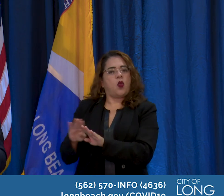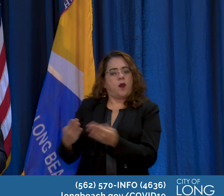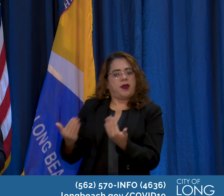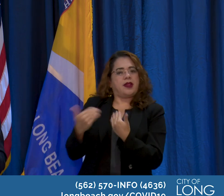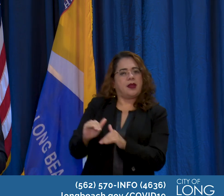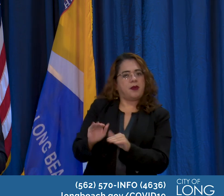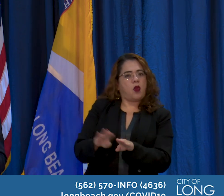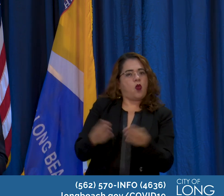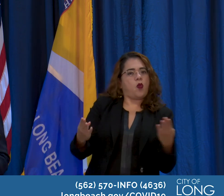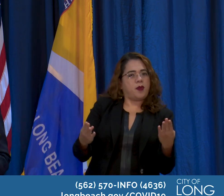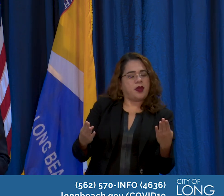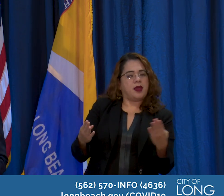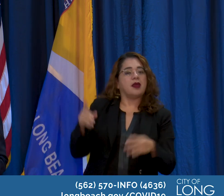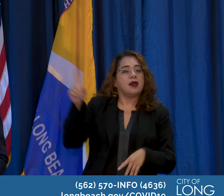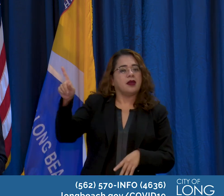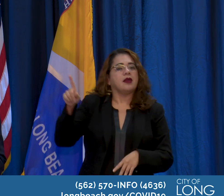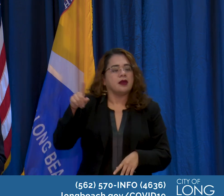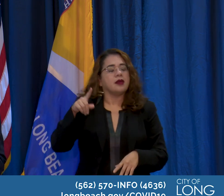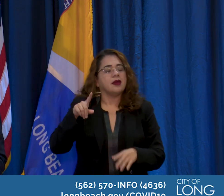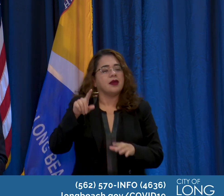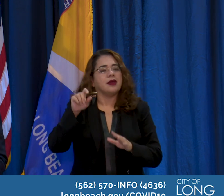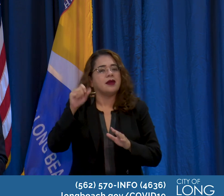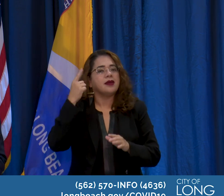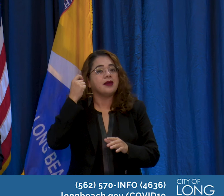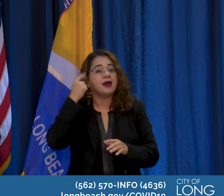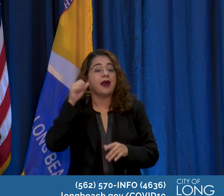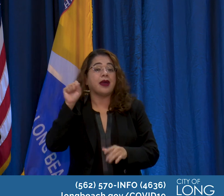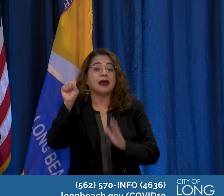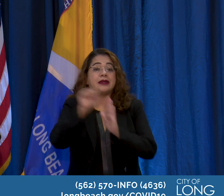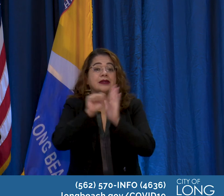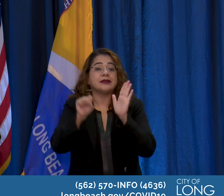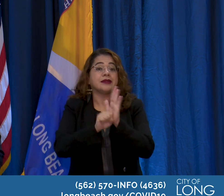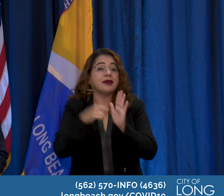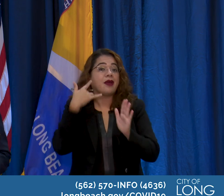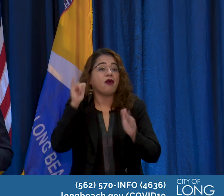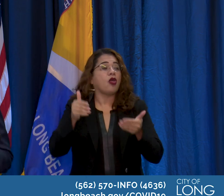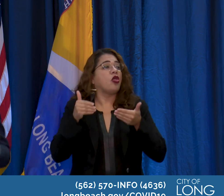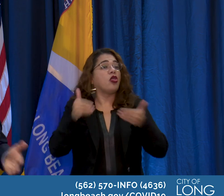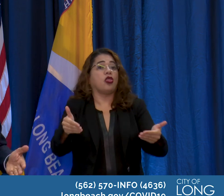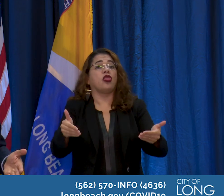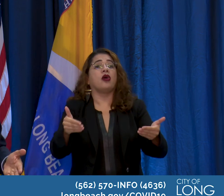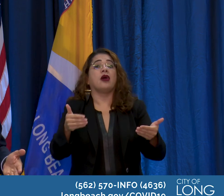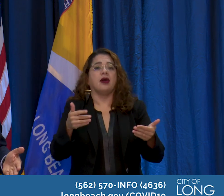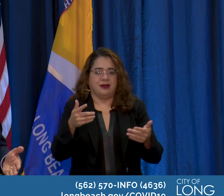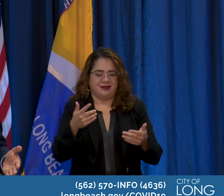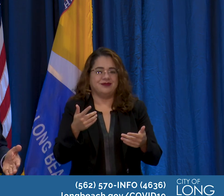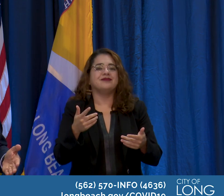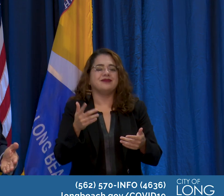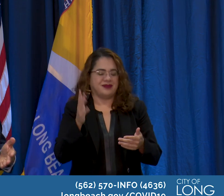what's happening in other places across the country like Wisconsin and other, other places would be happening here.